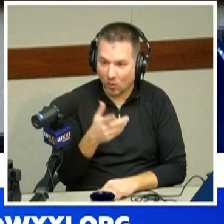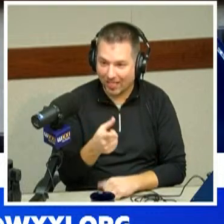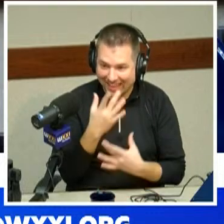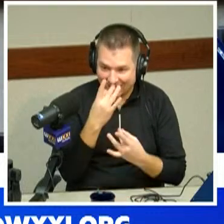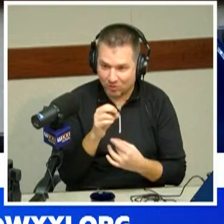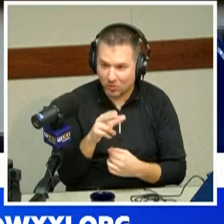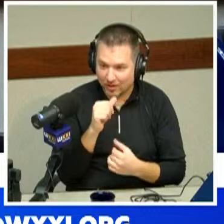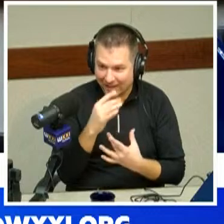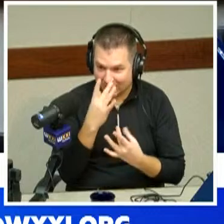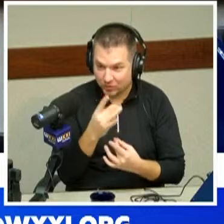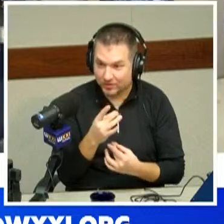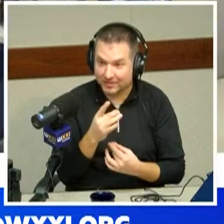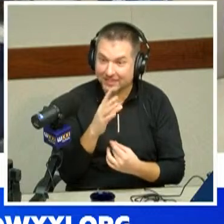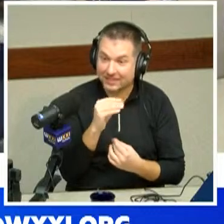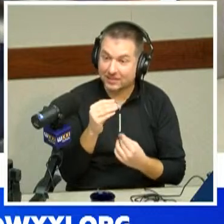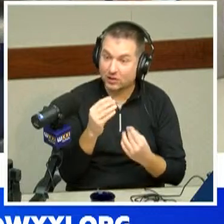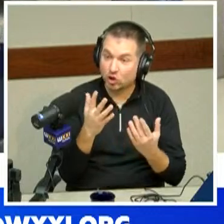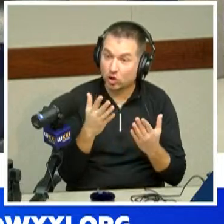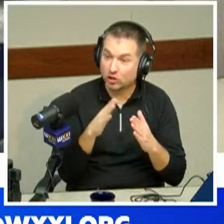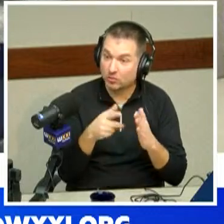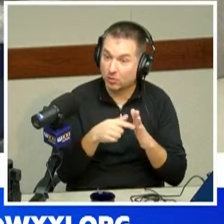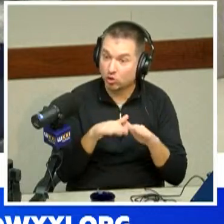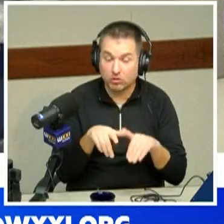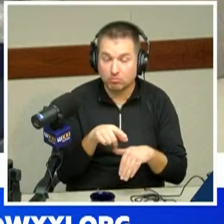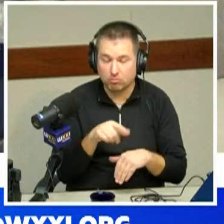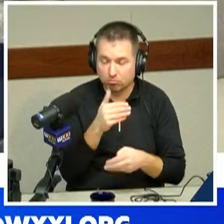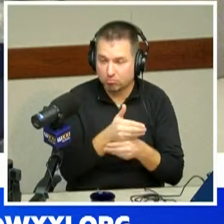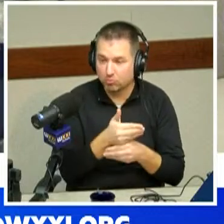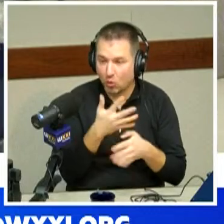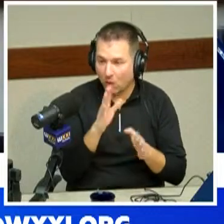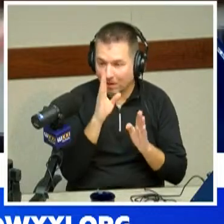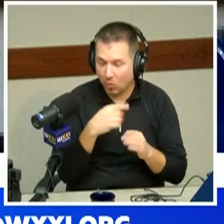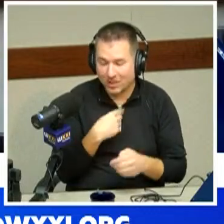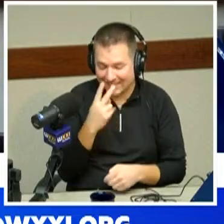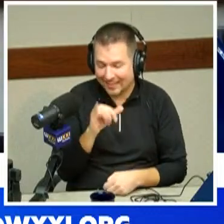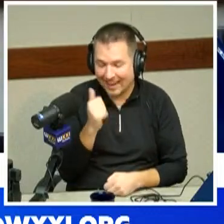um what they would like to attend to or not attend to we see that every day but that joint attention